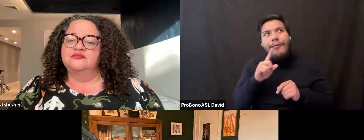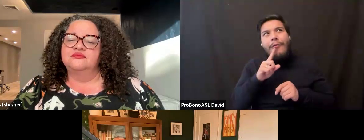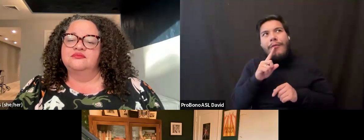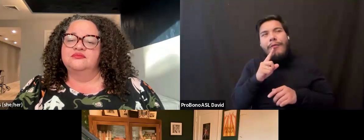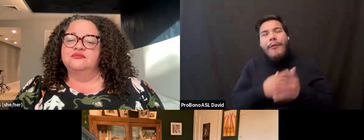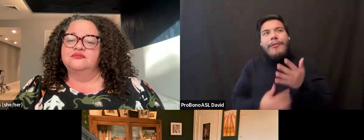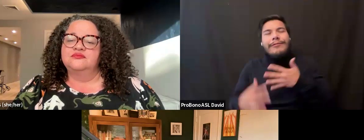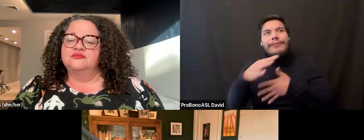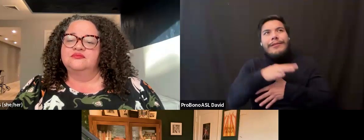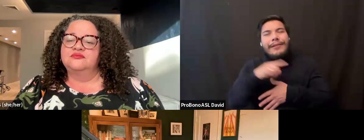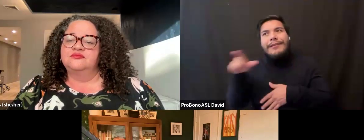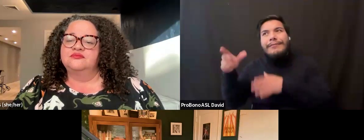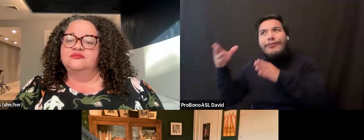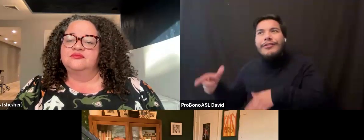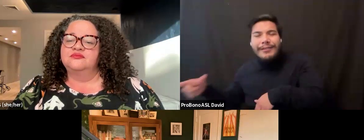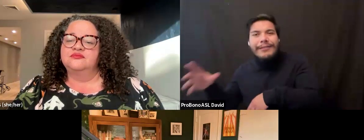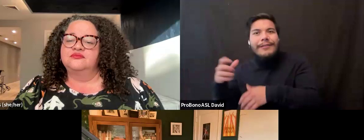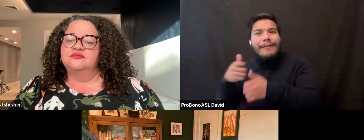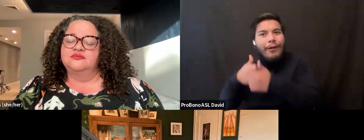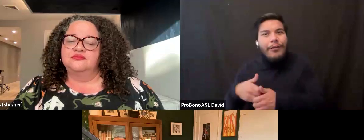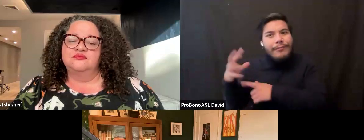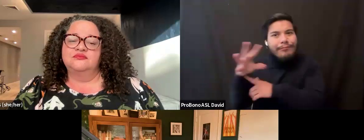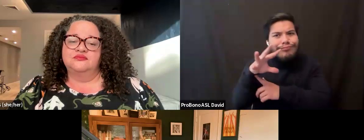camera for seven years, I think six or seven years,